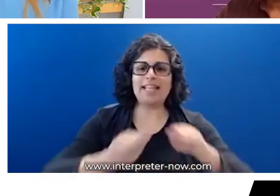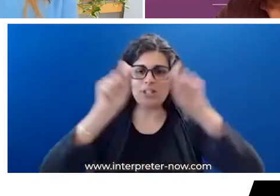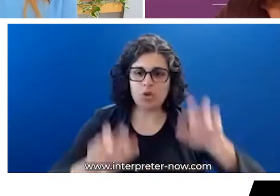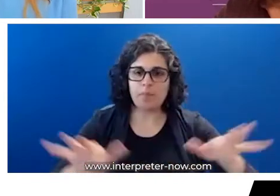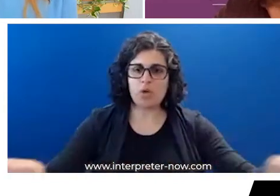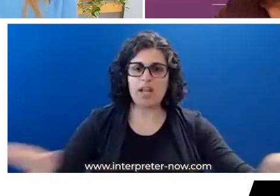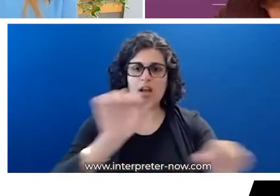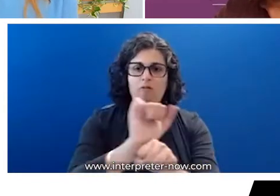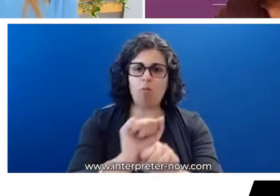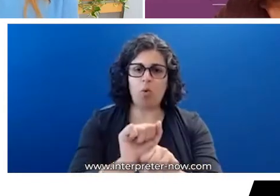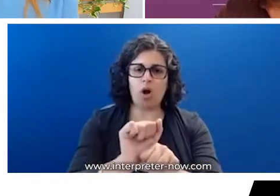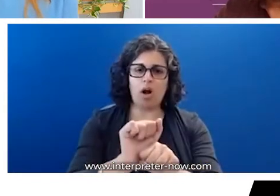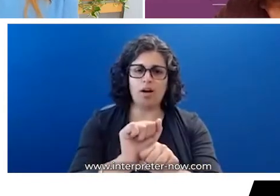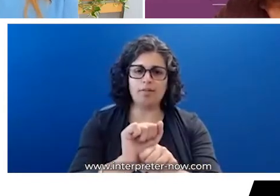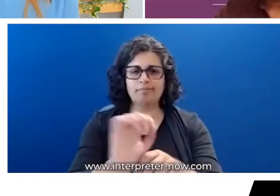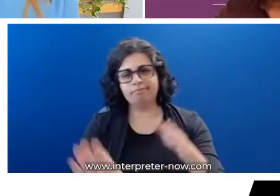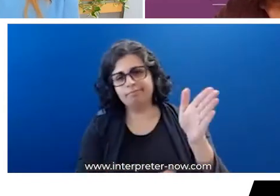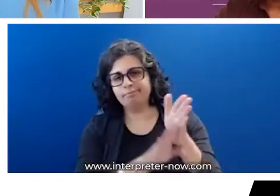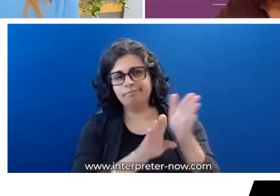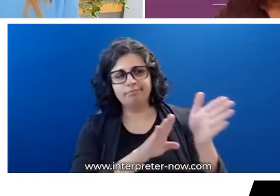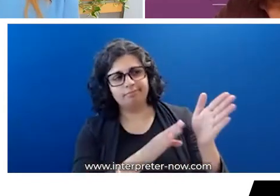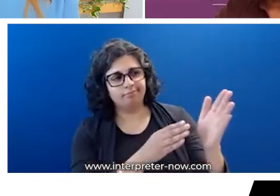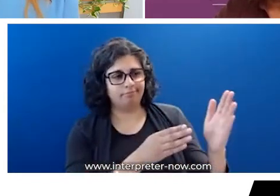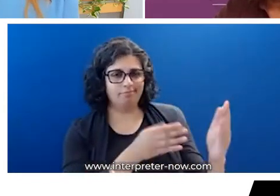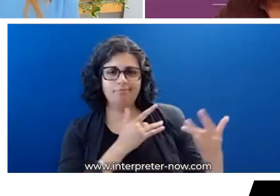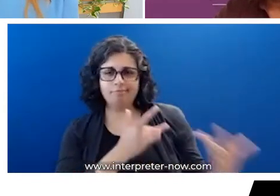This is such an important question.